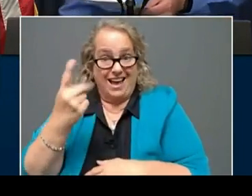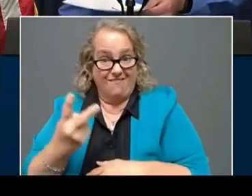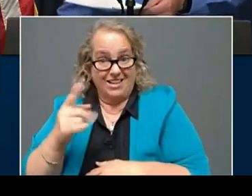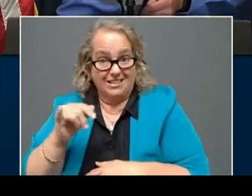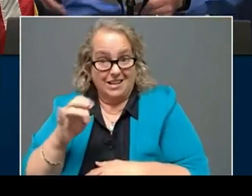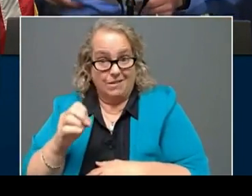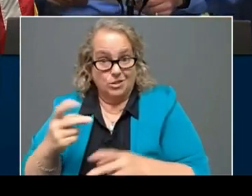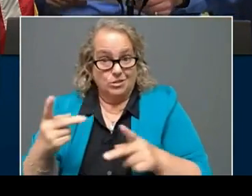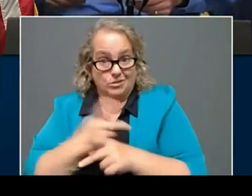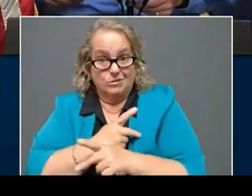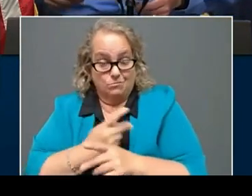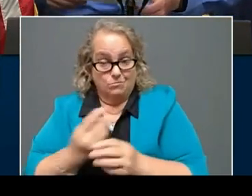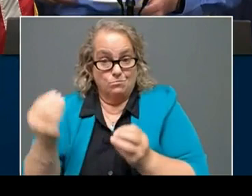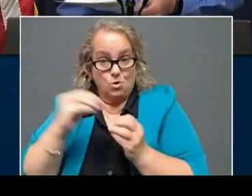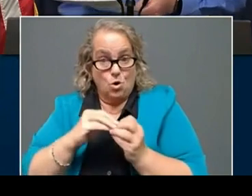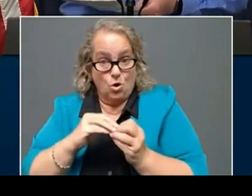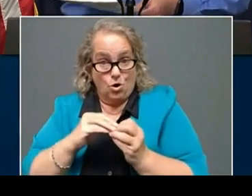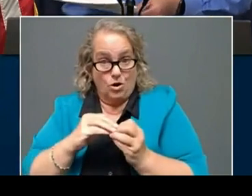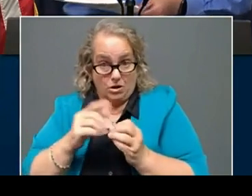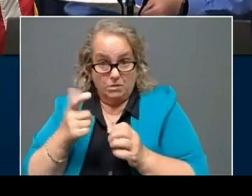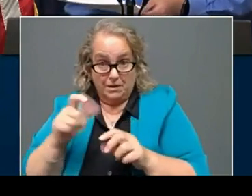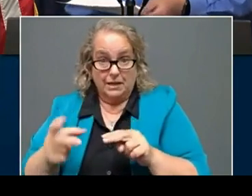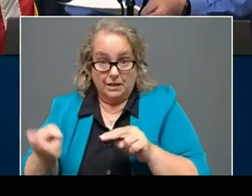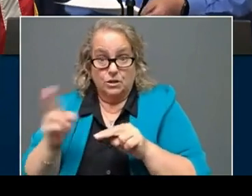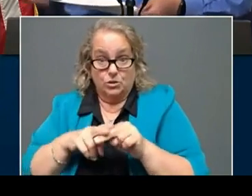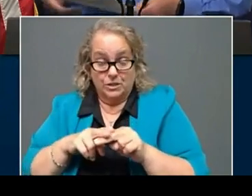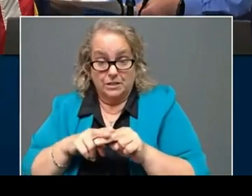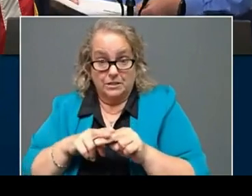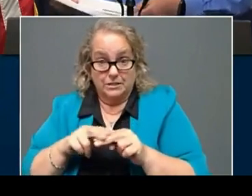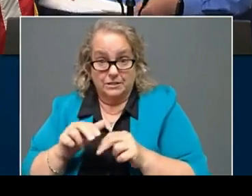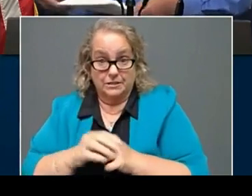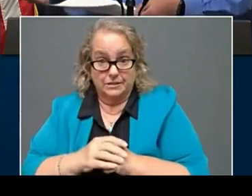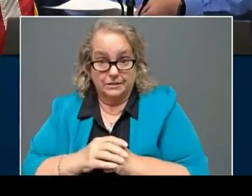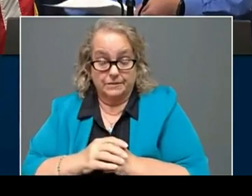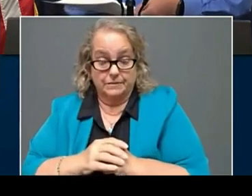increase, almost all of which James if we can go over to the next slide, you